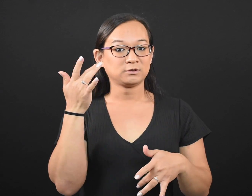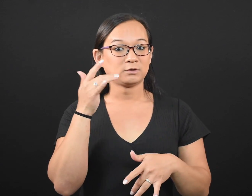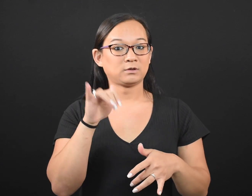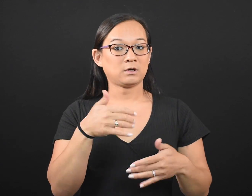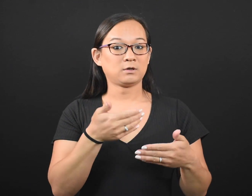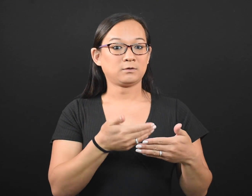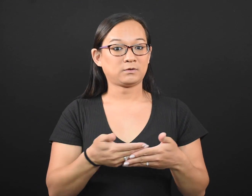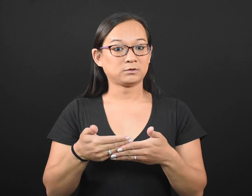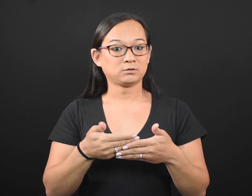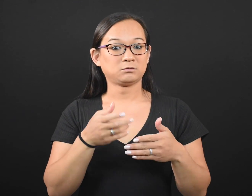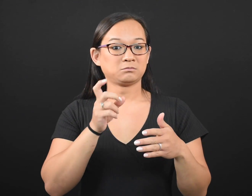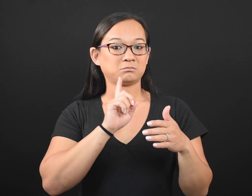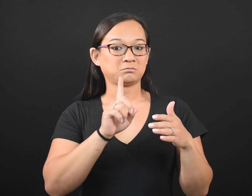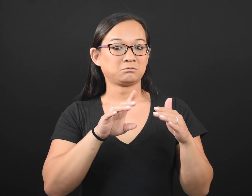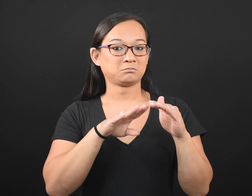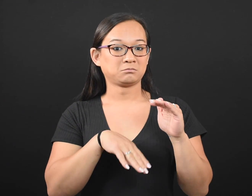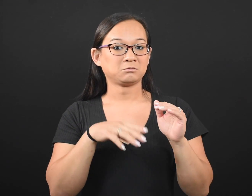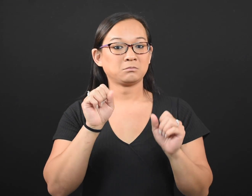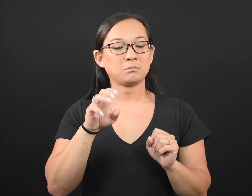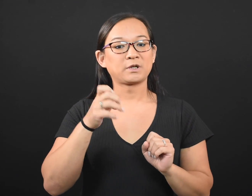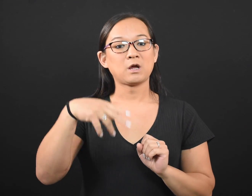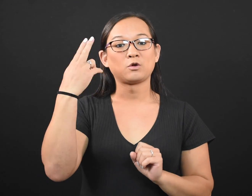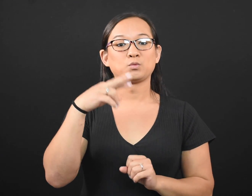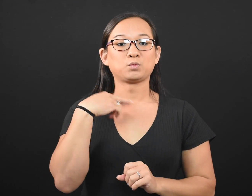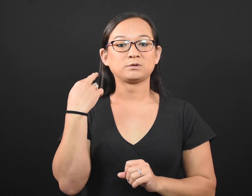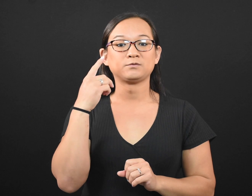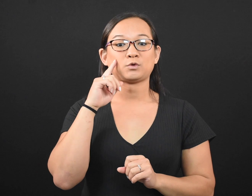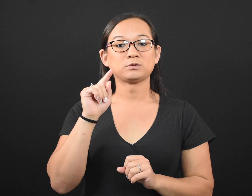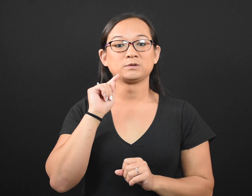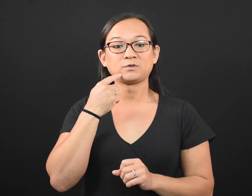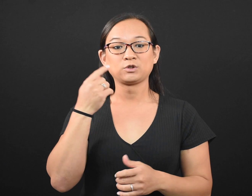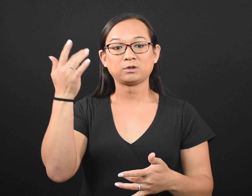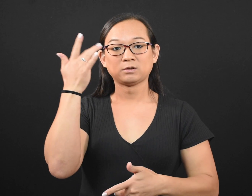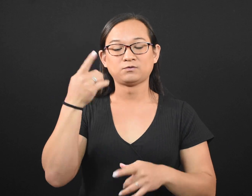than 1 year old) might be at increased risk for severe